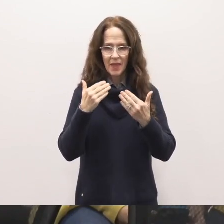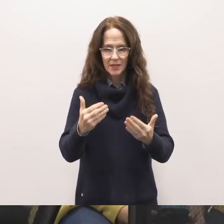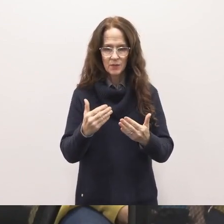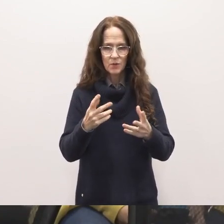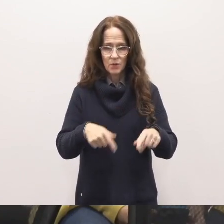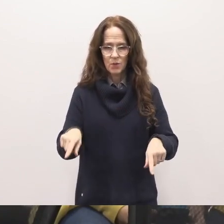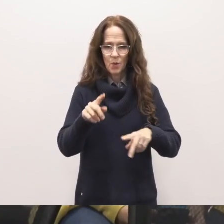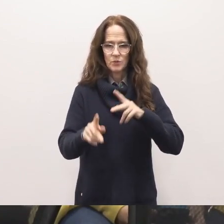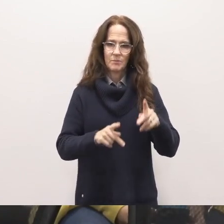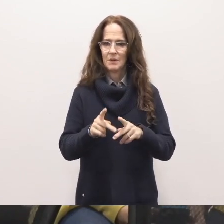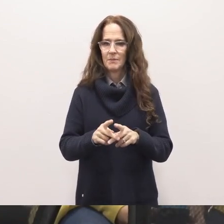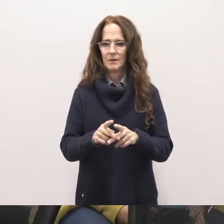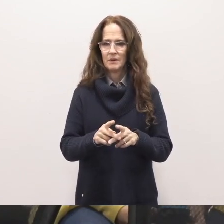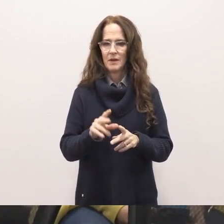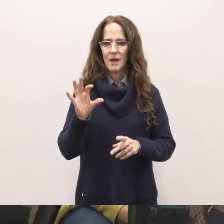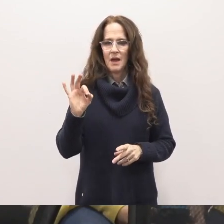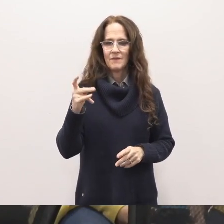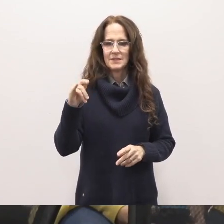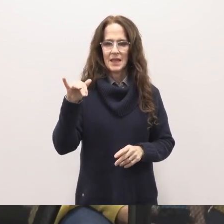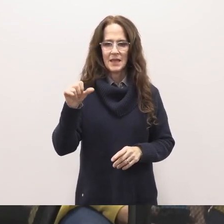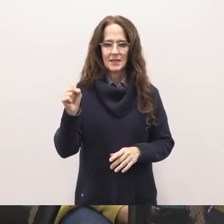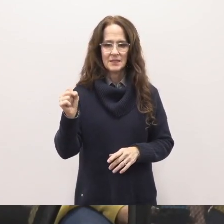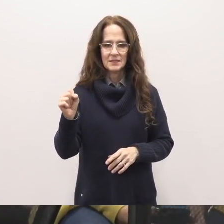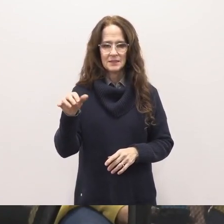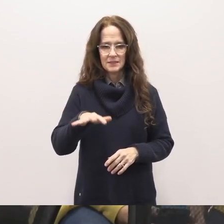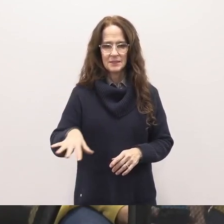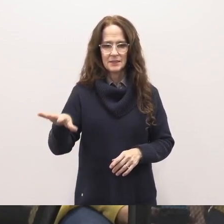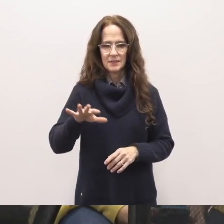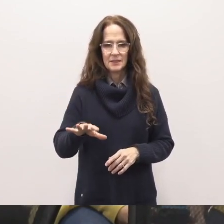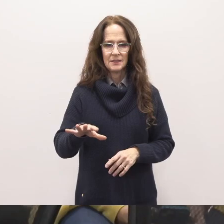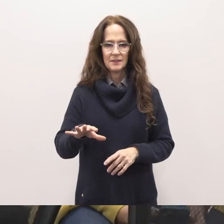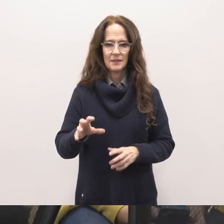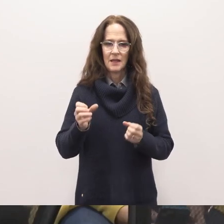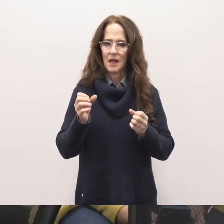And of course, on the facility side, spend a lot of time with your facilities folks as well.